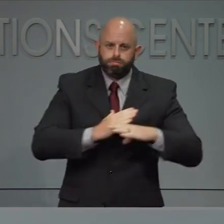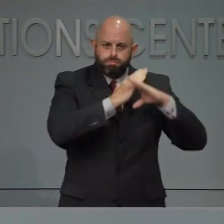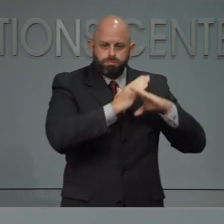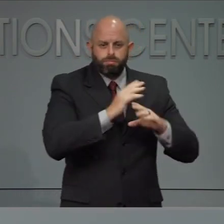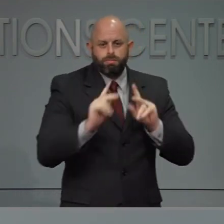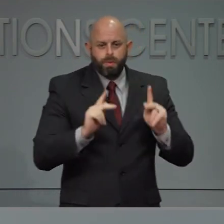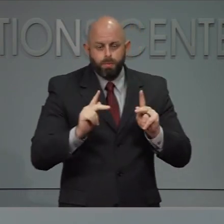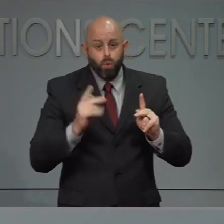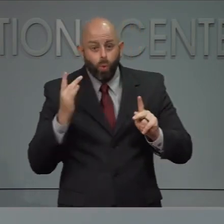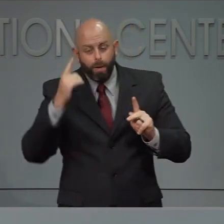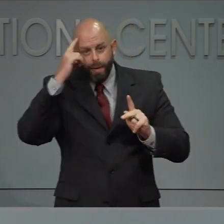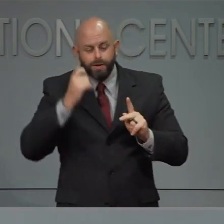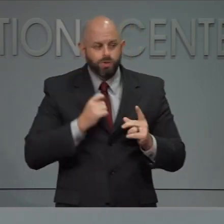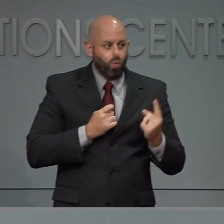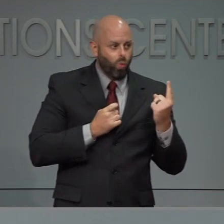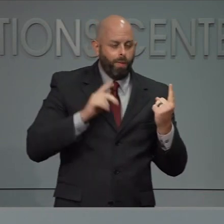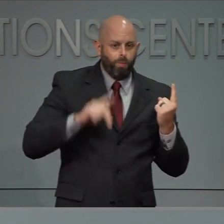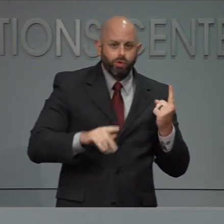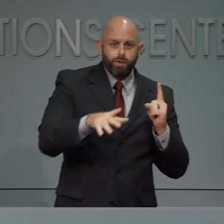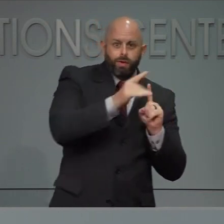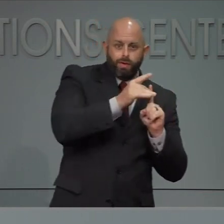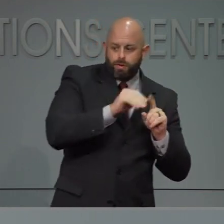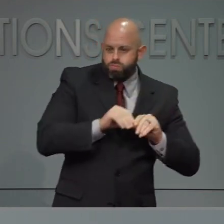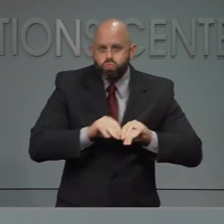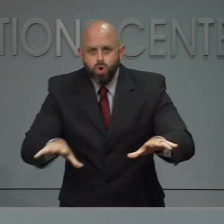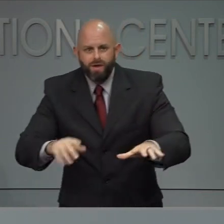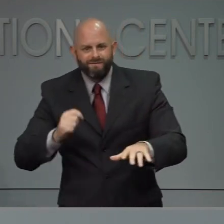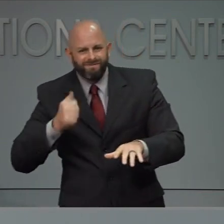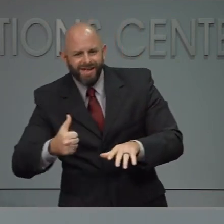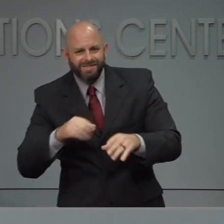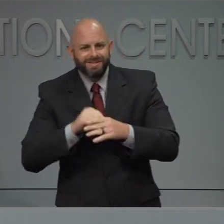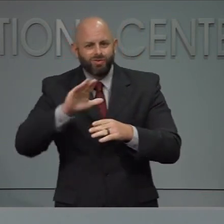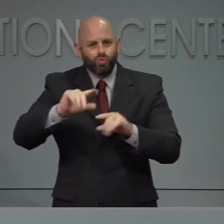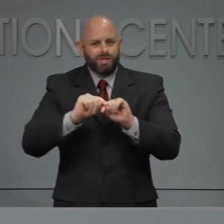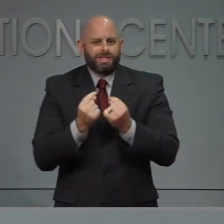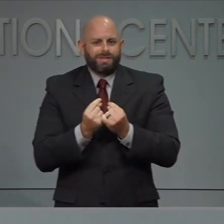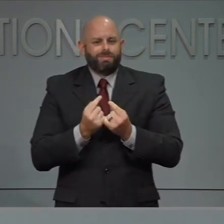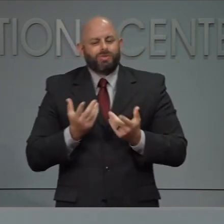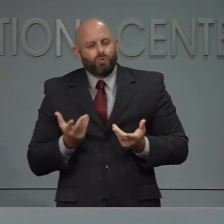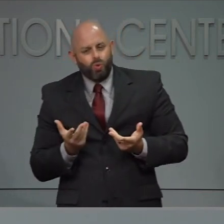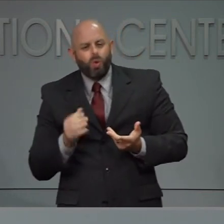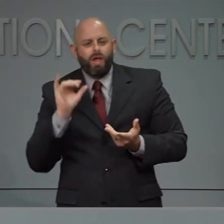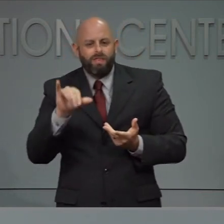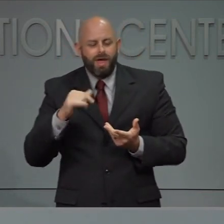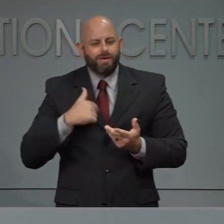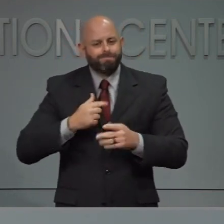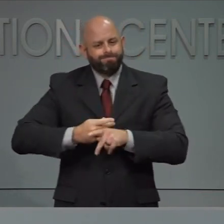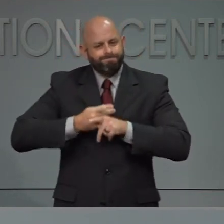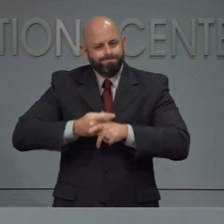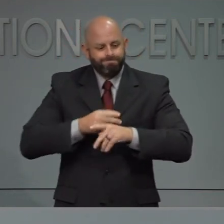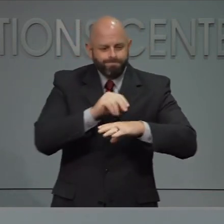UNDERSTAND IT THERE'S VIRAL SPREAD WITHIN YEAR. YOUR ATHLETIC TEAM. SO THOSE ARE THE KINDS OF THINGS BUT I WILL SAY